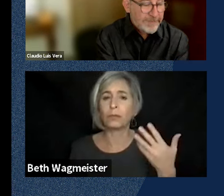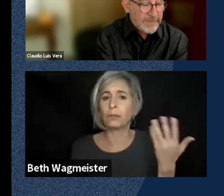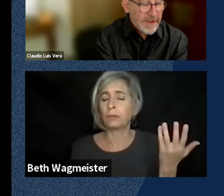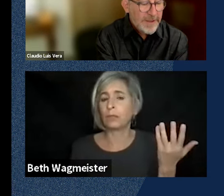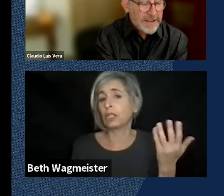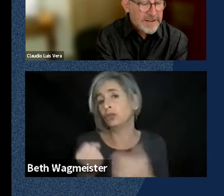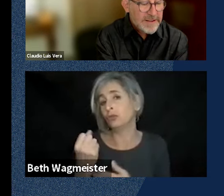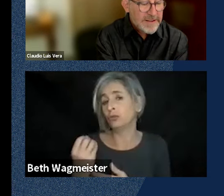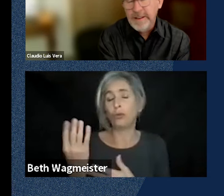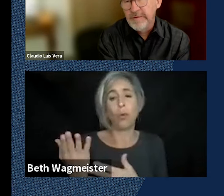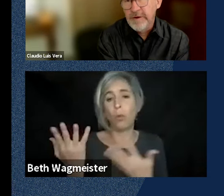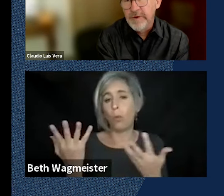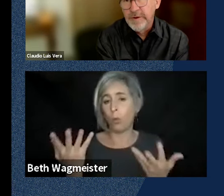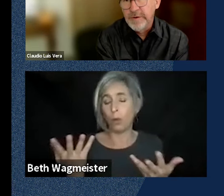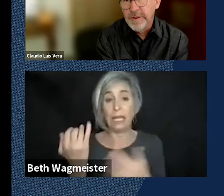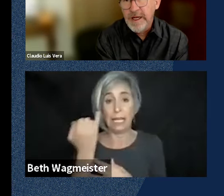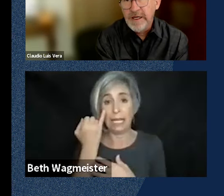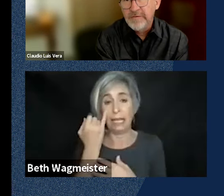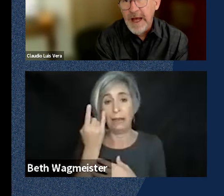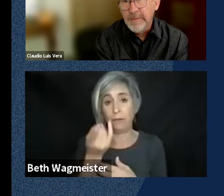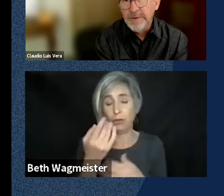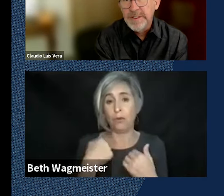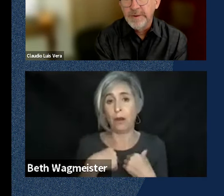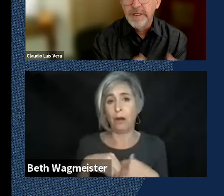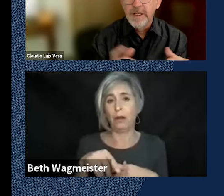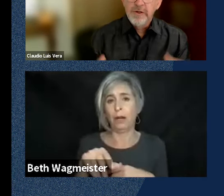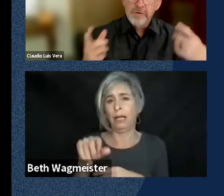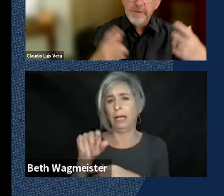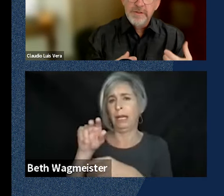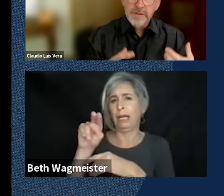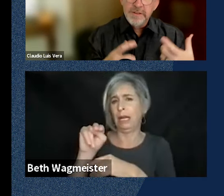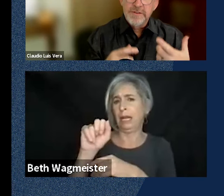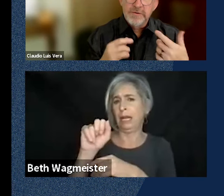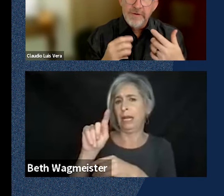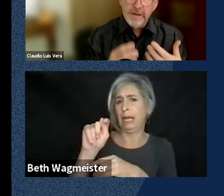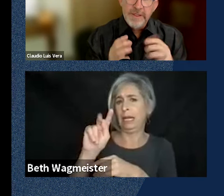basically, if you were doing a native app or something, you'd be using those sort of